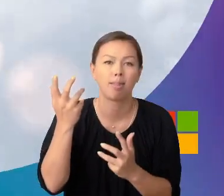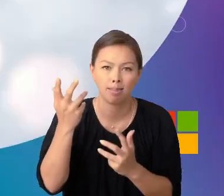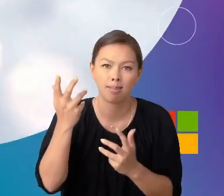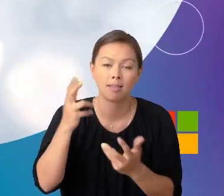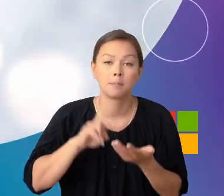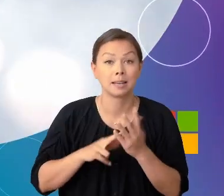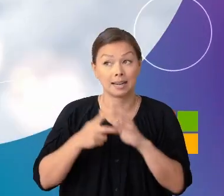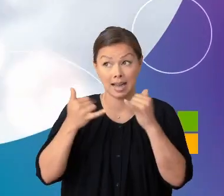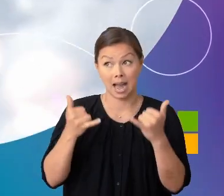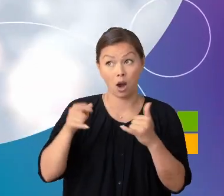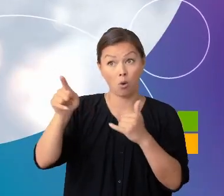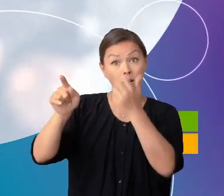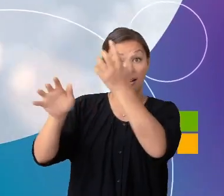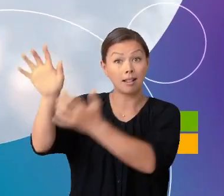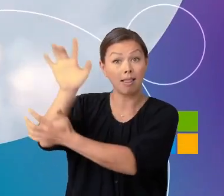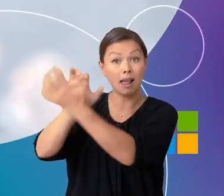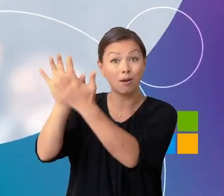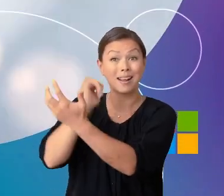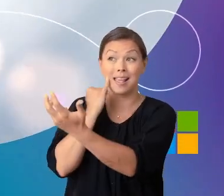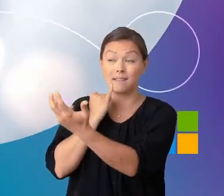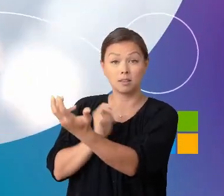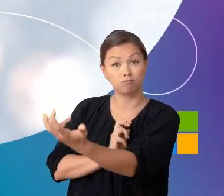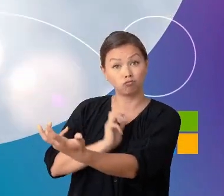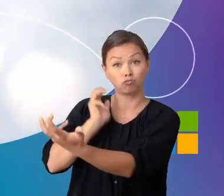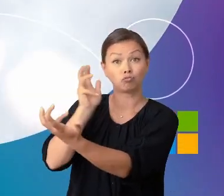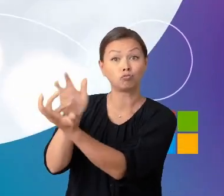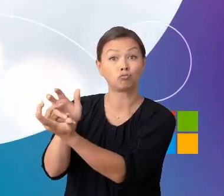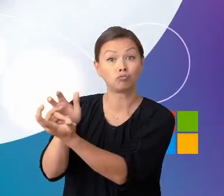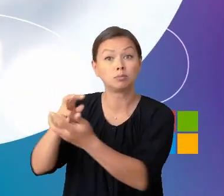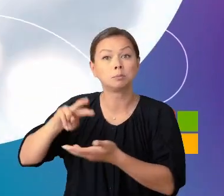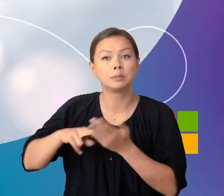your business to the cloud with Dynamics 365 Business Central